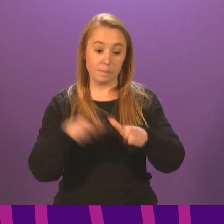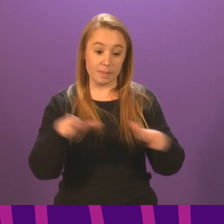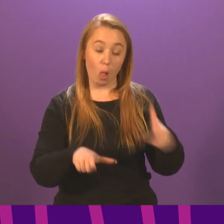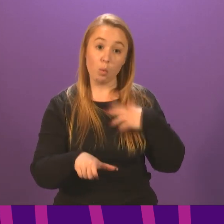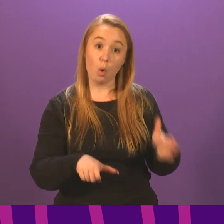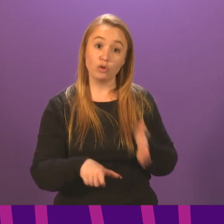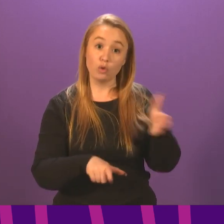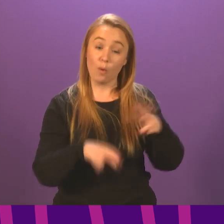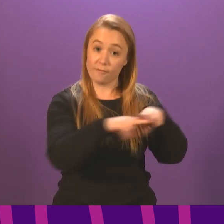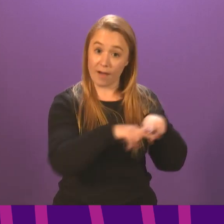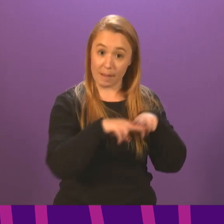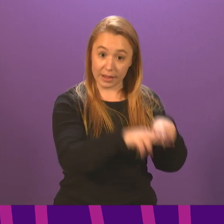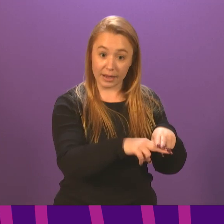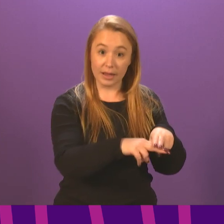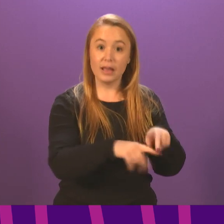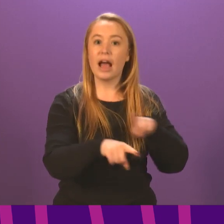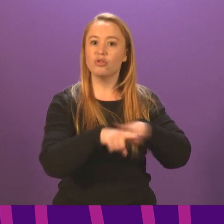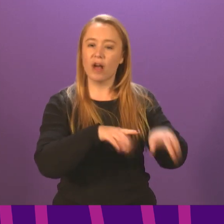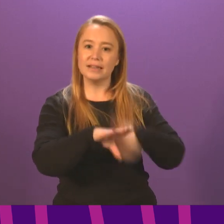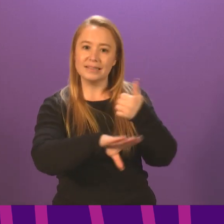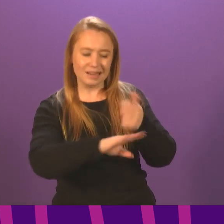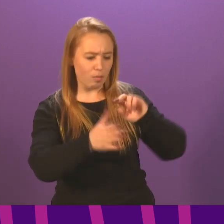loved ones over Christmas and that we would therefore try to put boundaries around that,